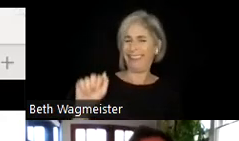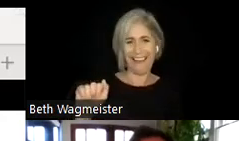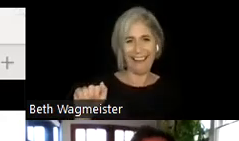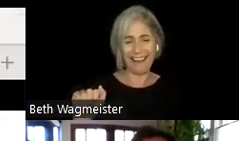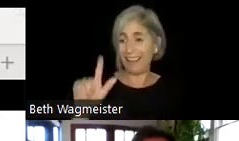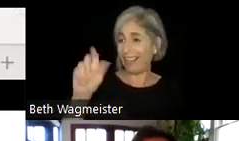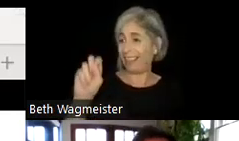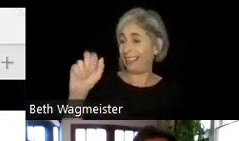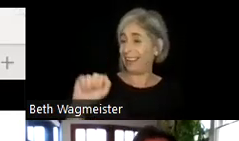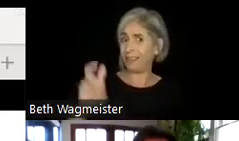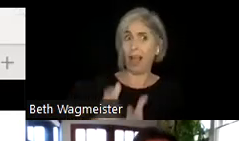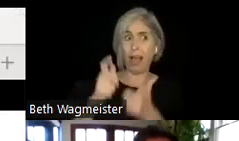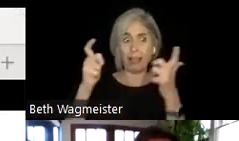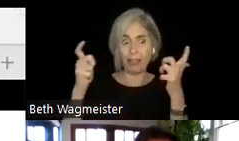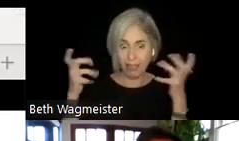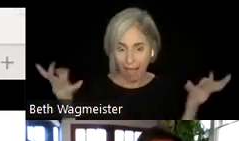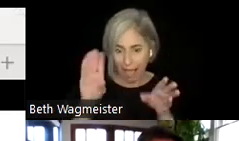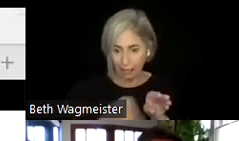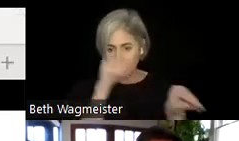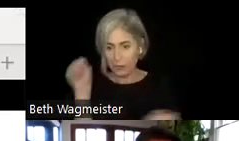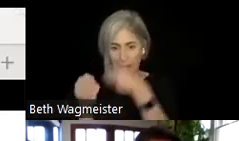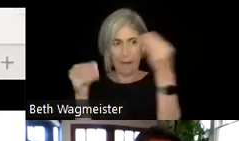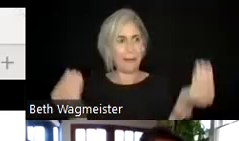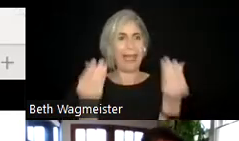Thank you. We're close to the end, we'll